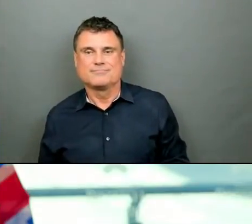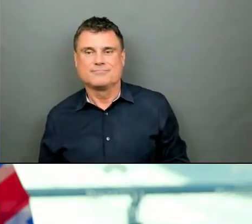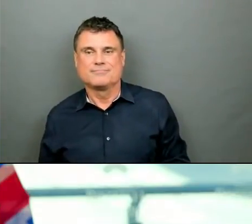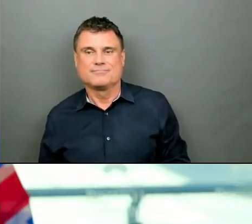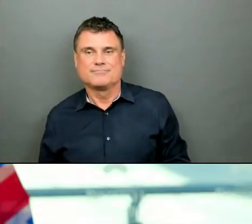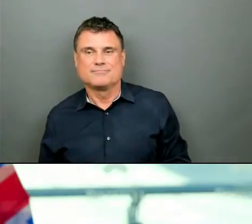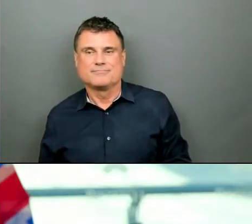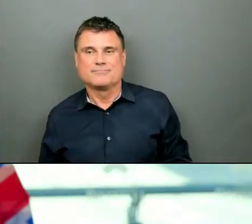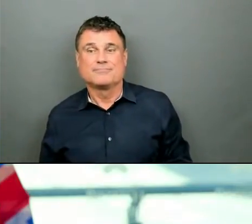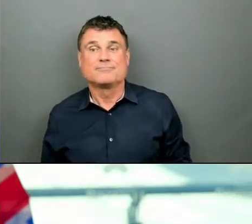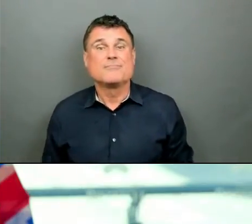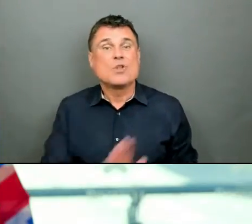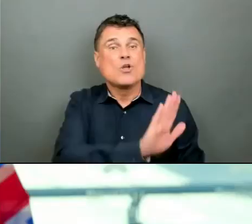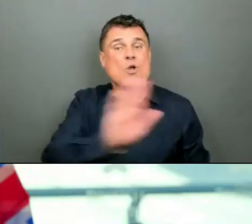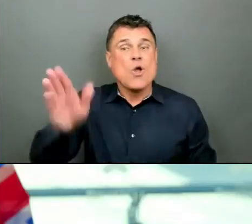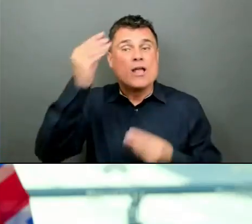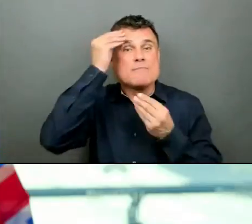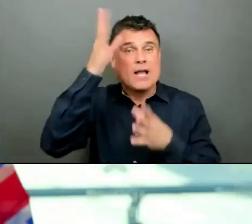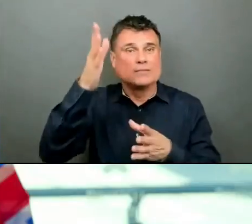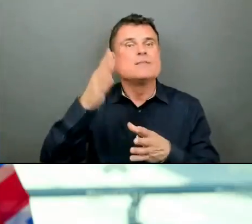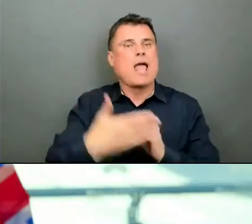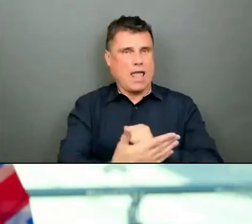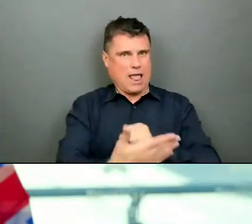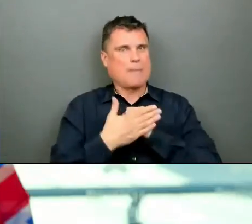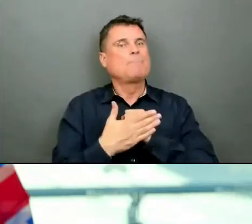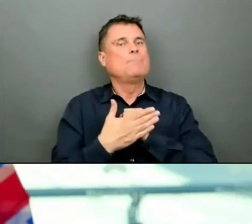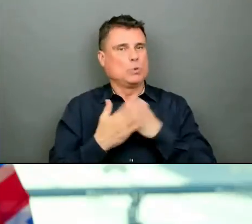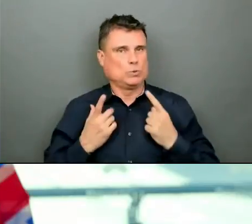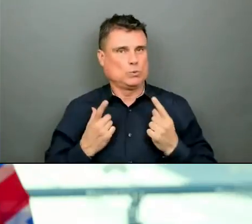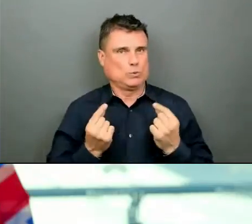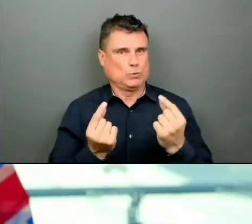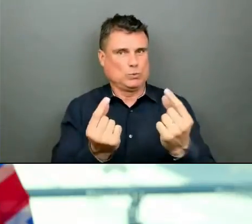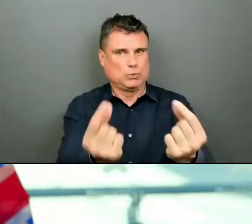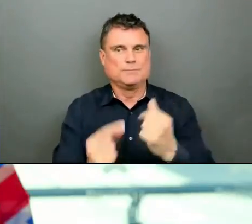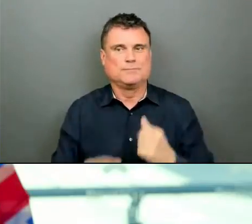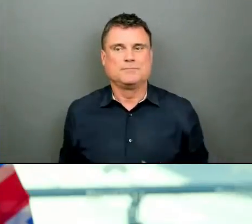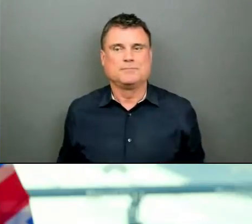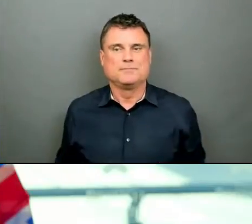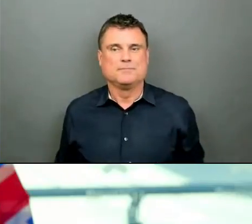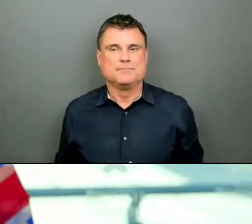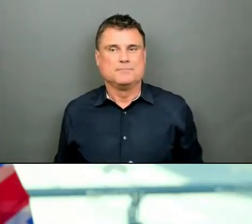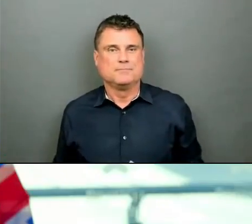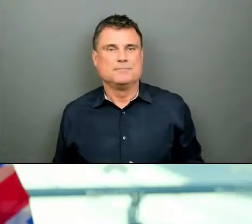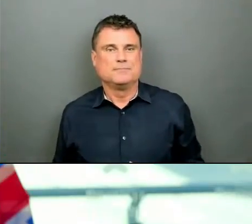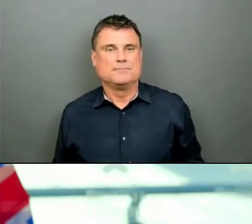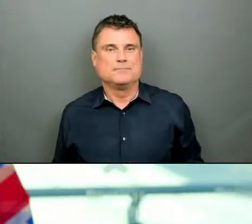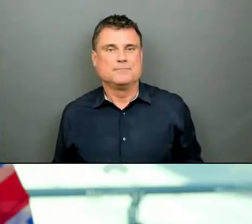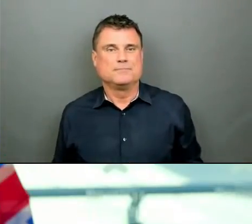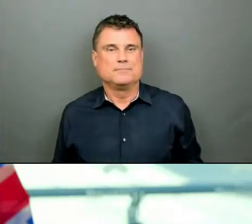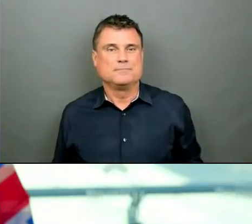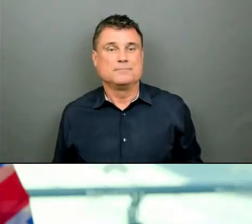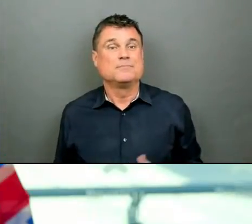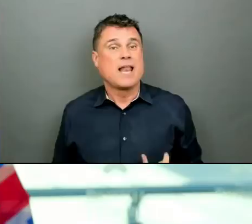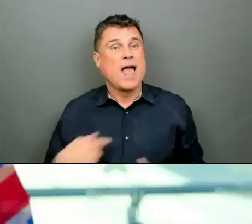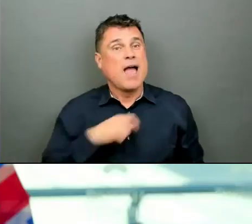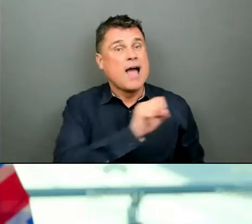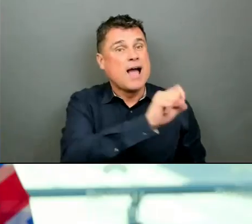through this past fall and winter. And today we're asking you once again to share your feedback on how COVID-19